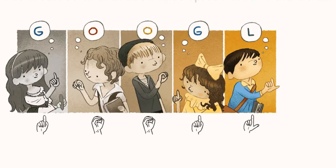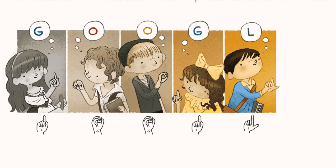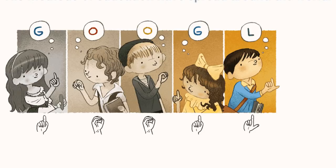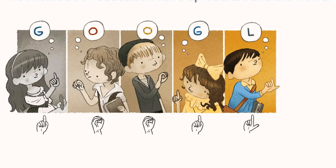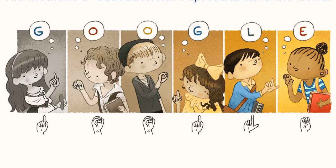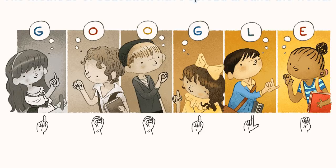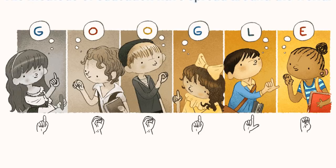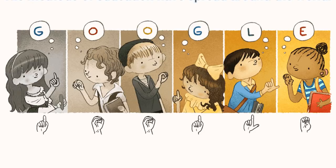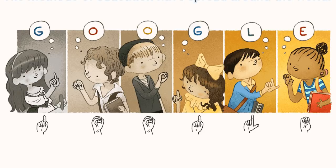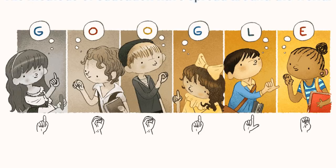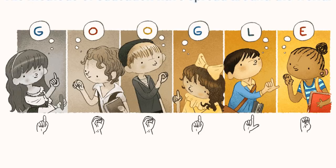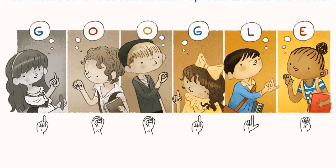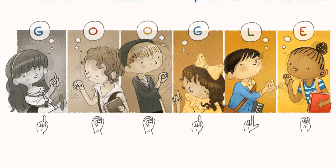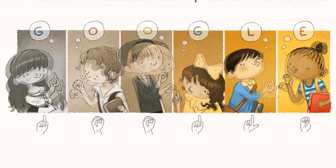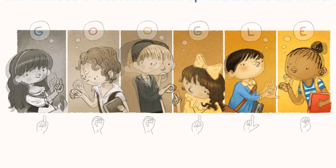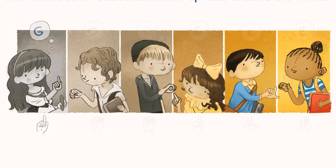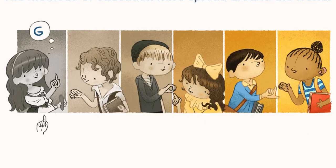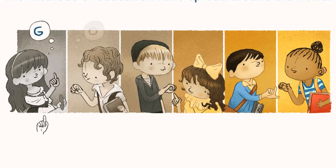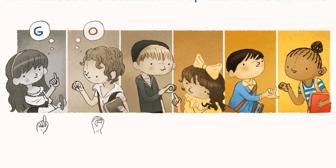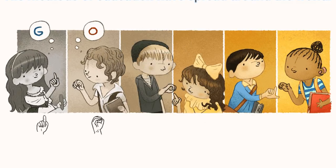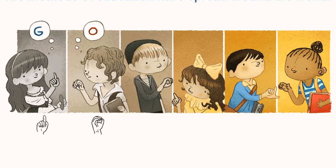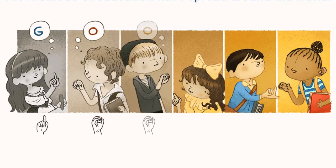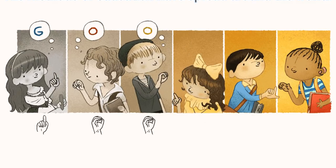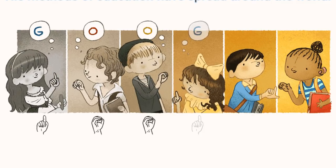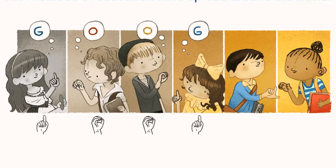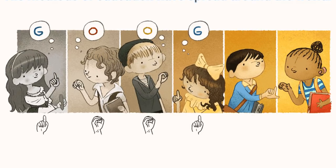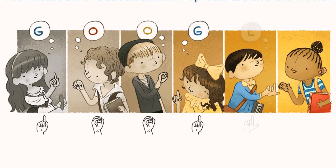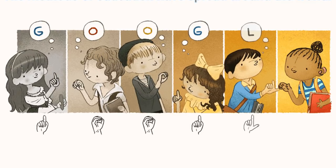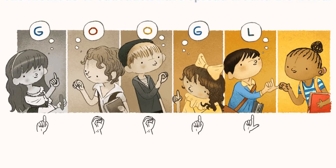His methods of education have spread around the world.